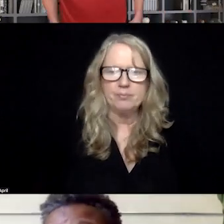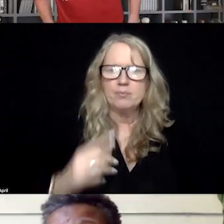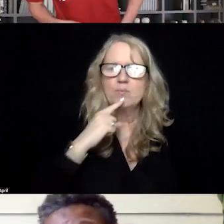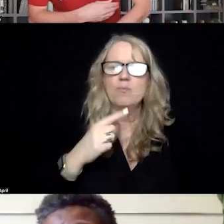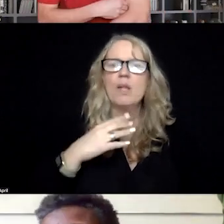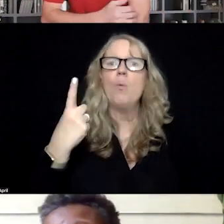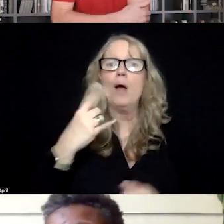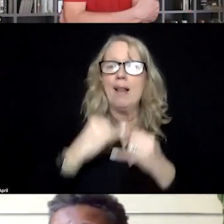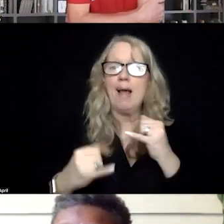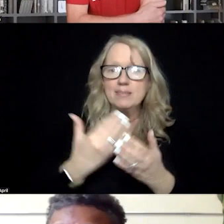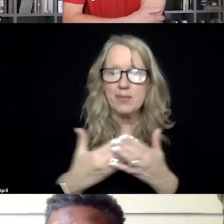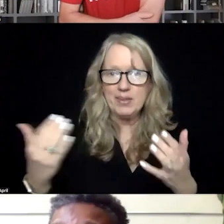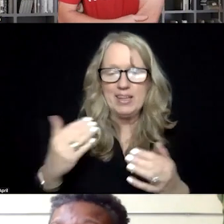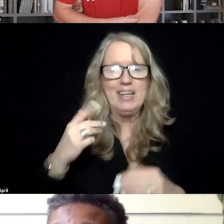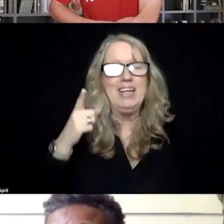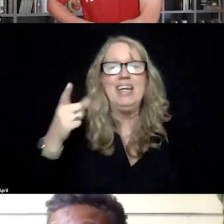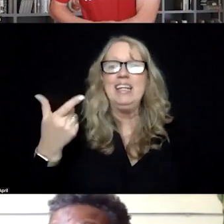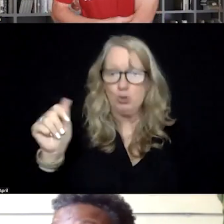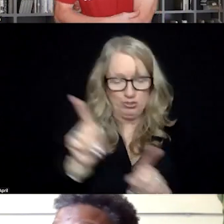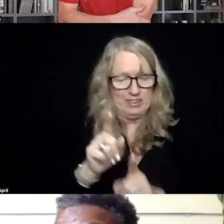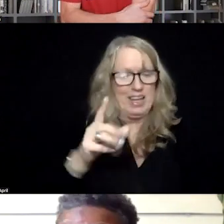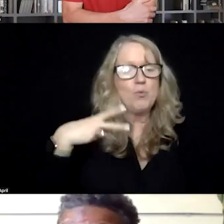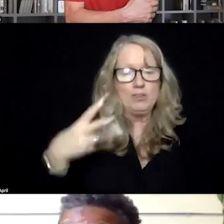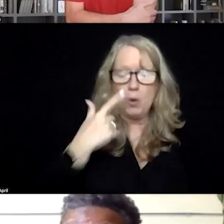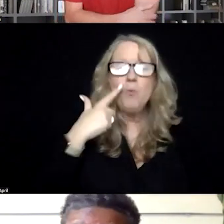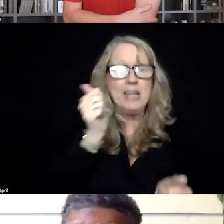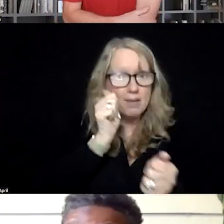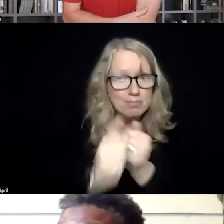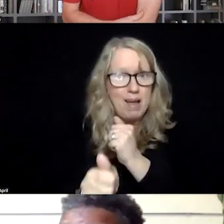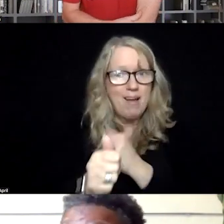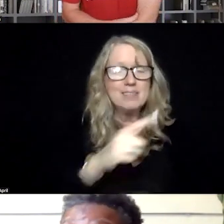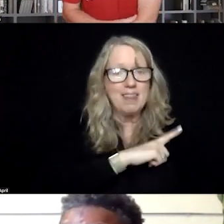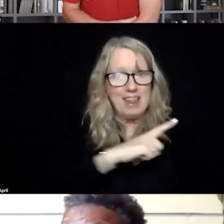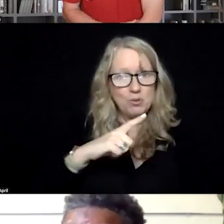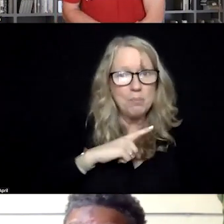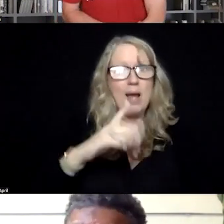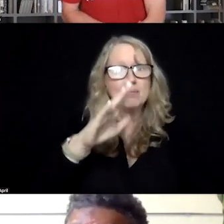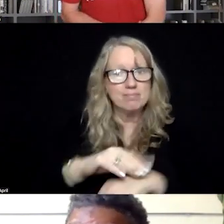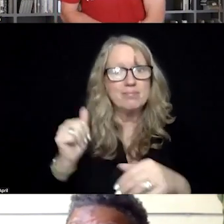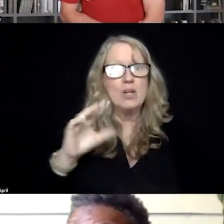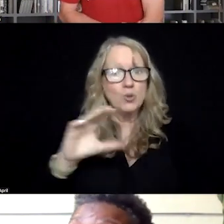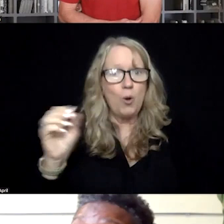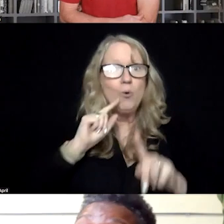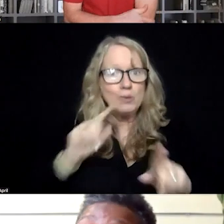GEORGIA, WE HAVE LEGISLATION CALLING FOR TEAMS. THERE IS A TREND